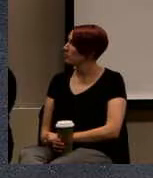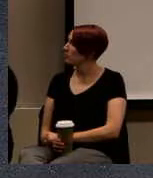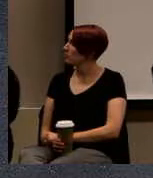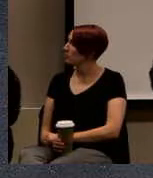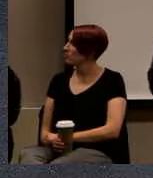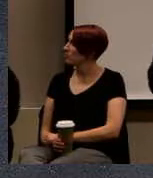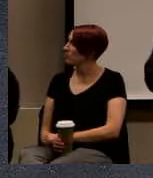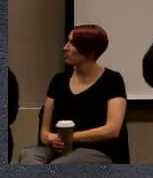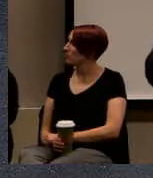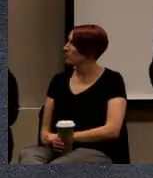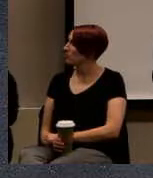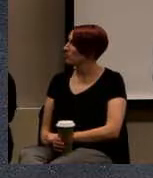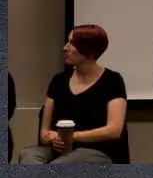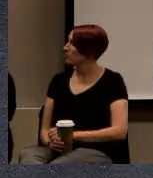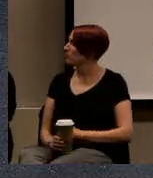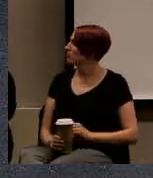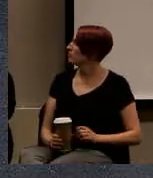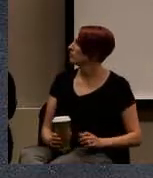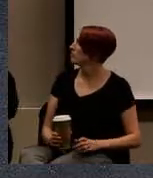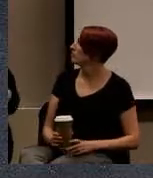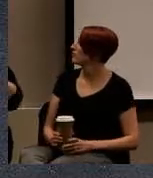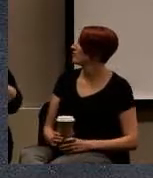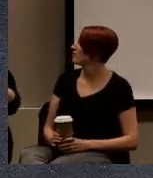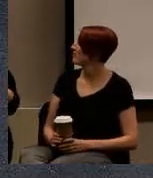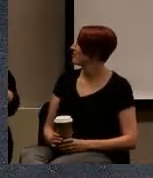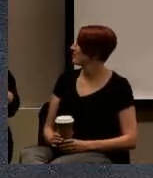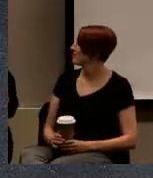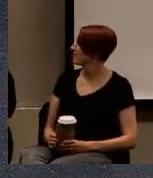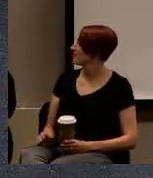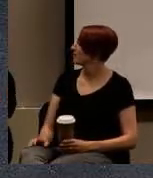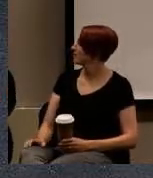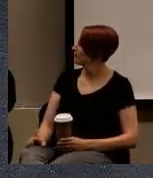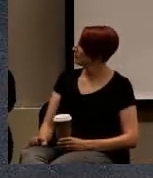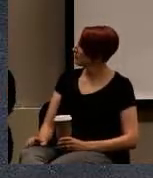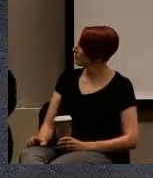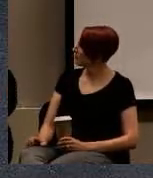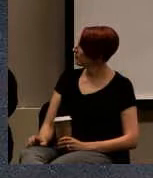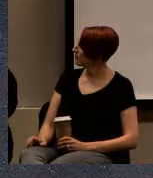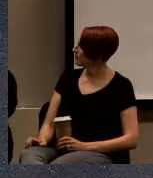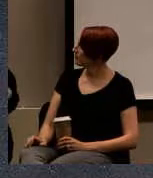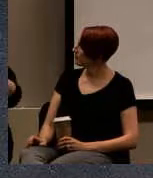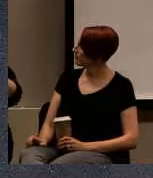And not just like the bells and whistles, but things like having a thicker steering wheel